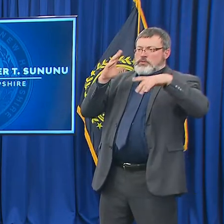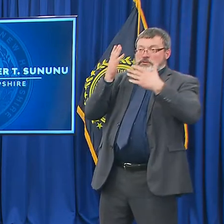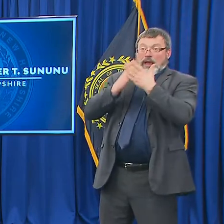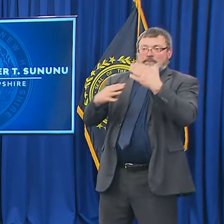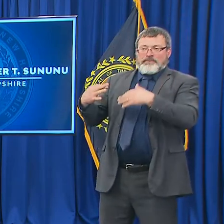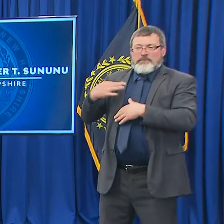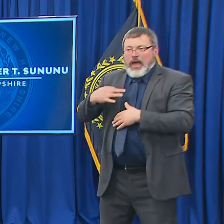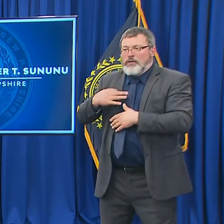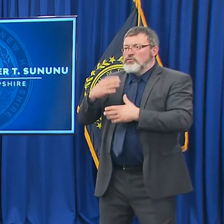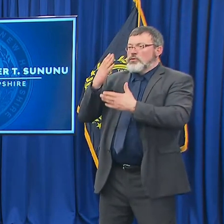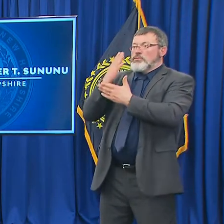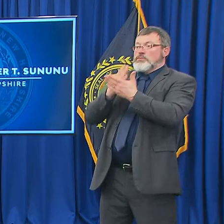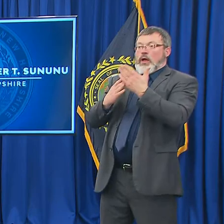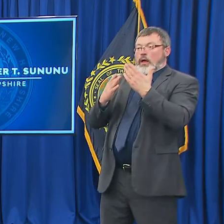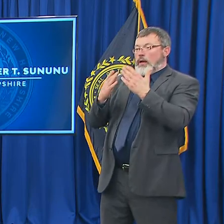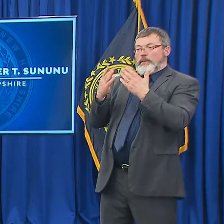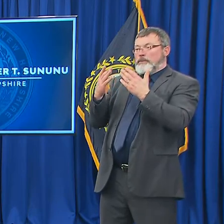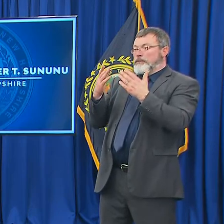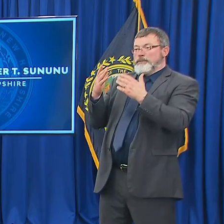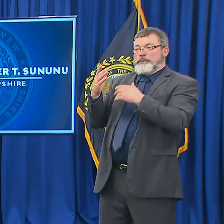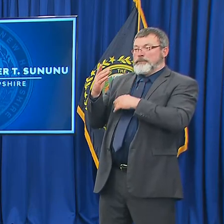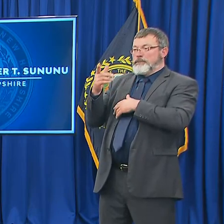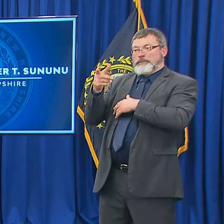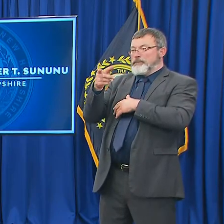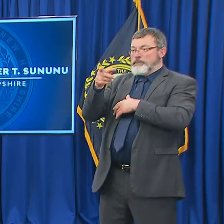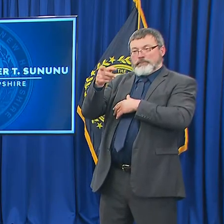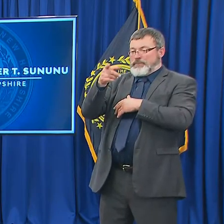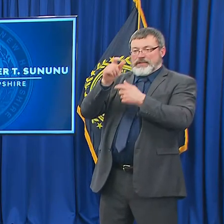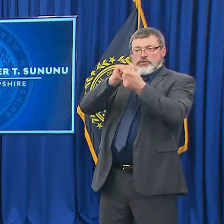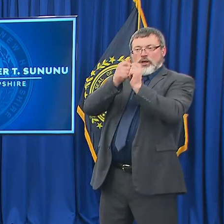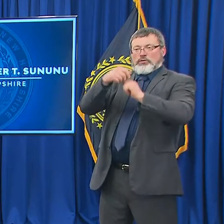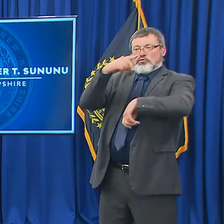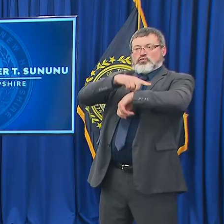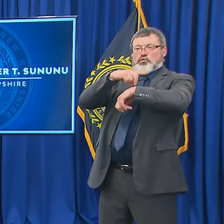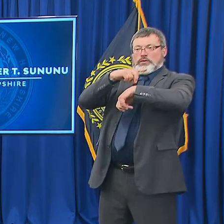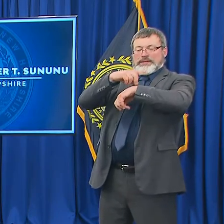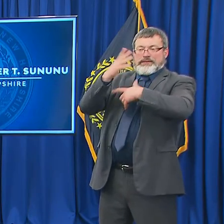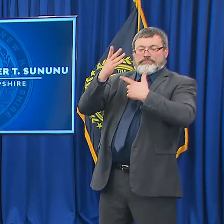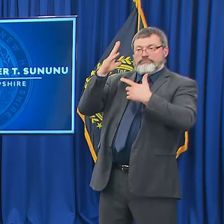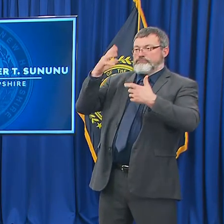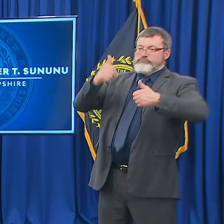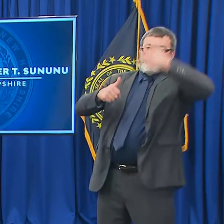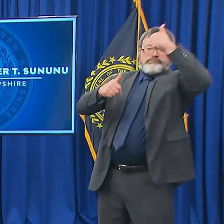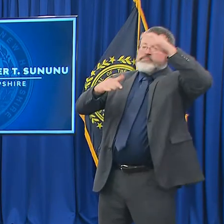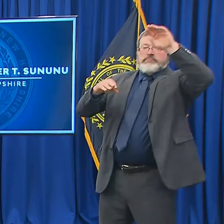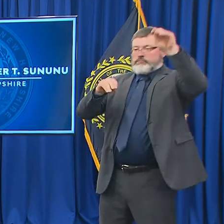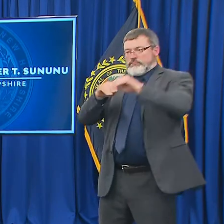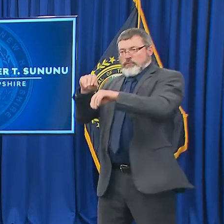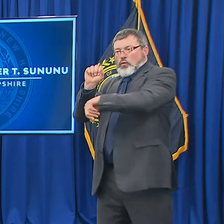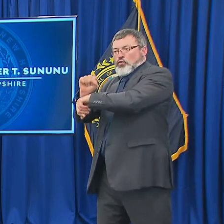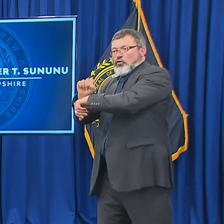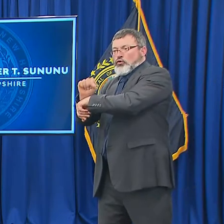So I think that you know. So there are several states that have put National Guard into their nursing homes